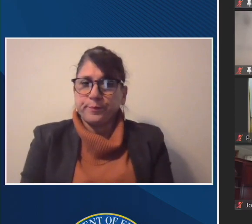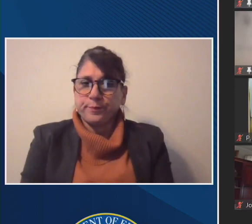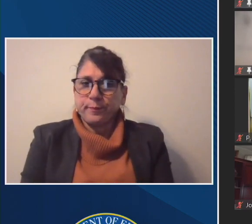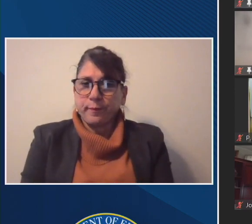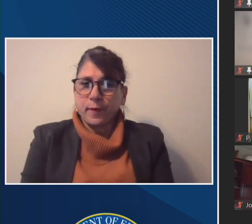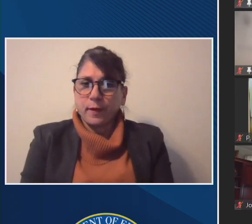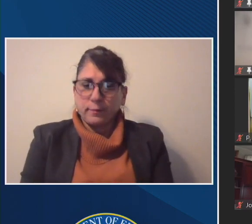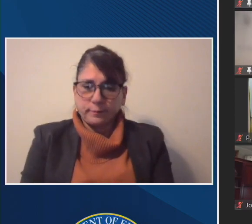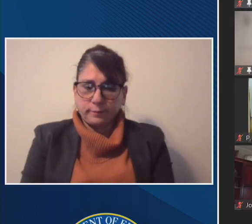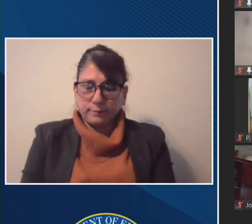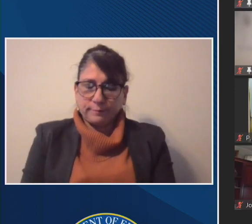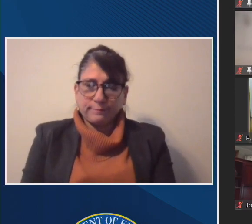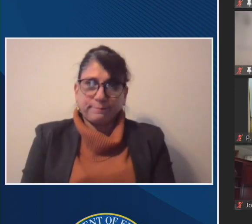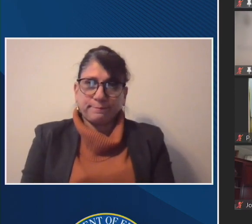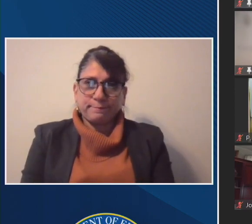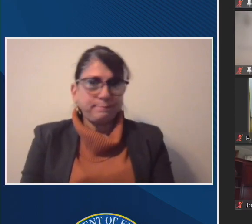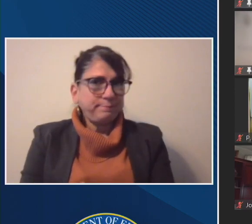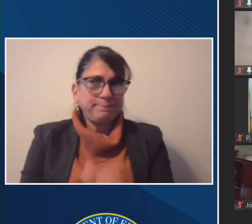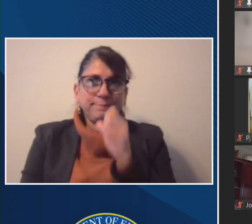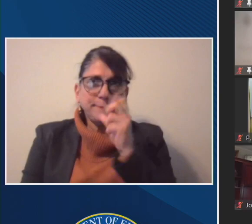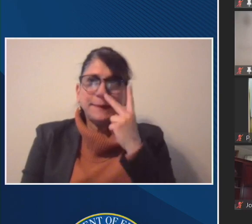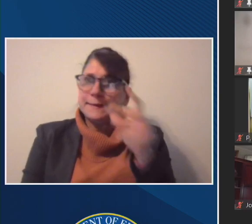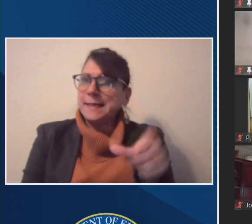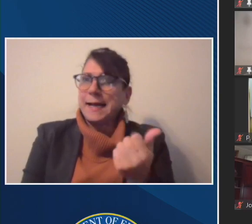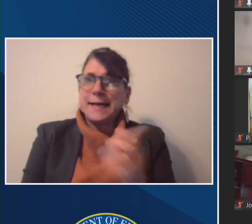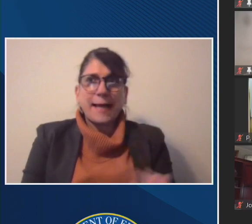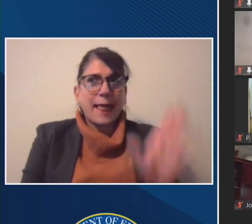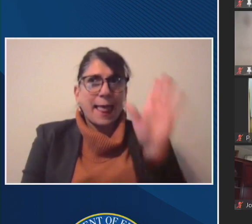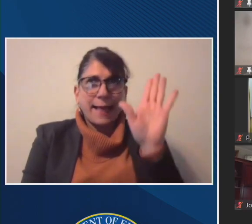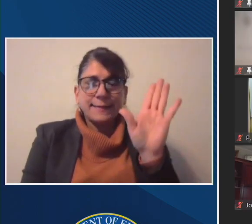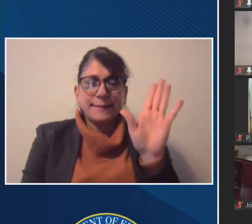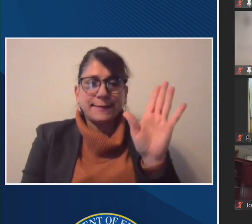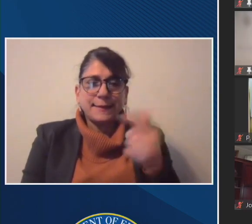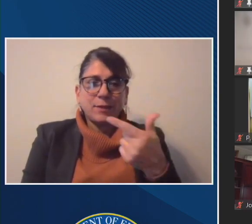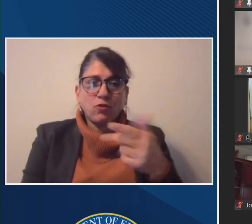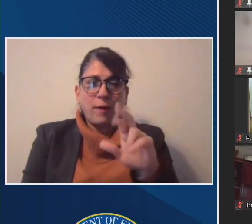I'm not seeing any hands, Greg, unless they're off camera.